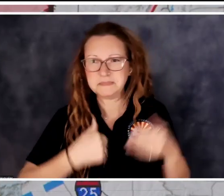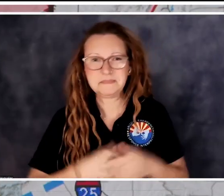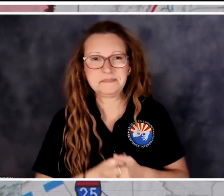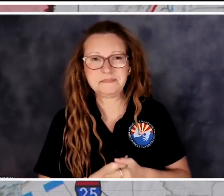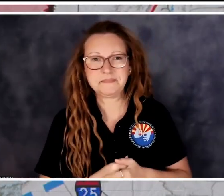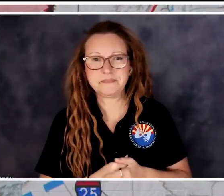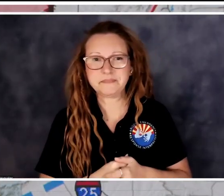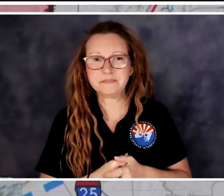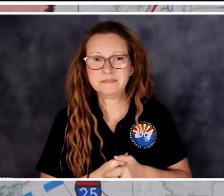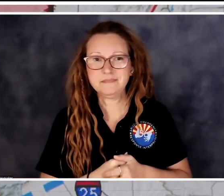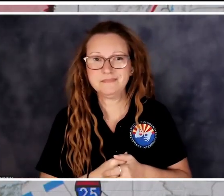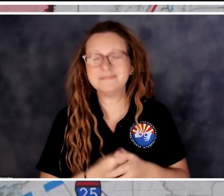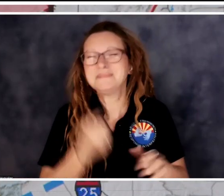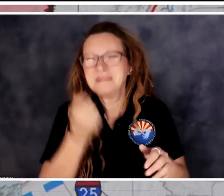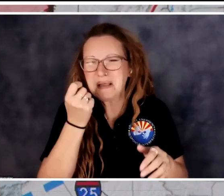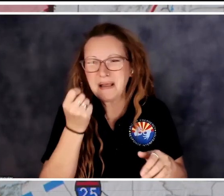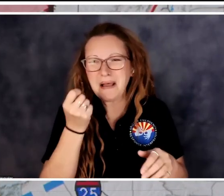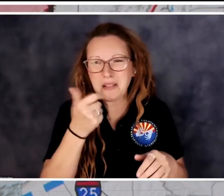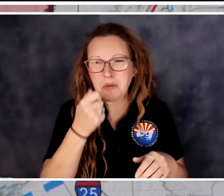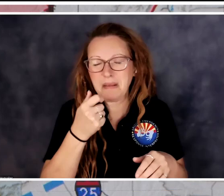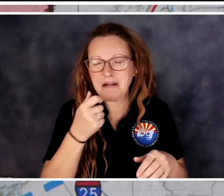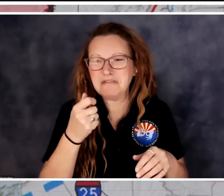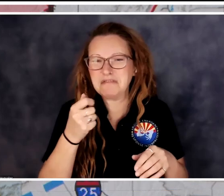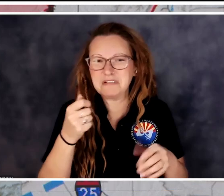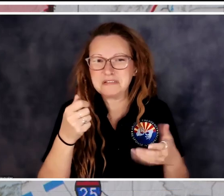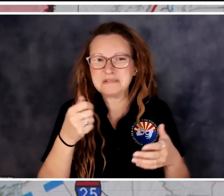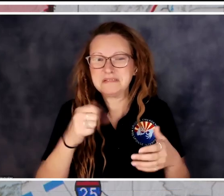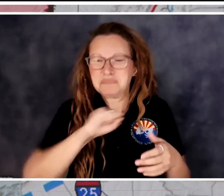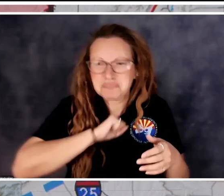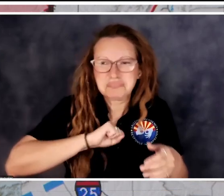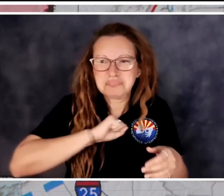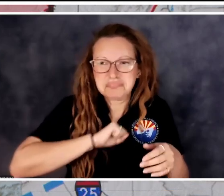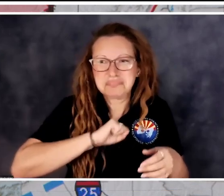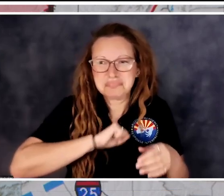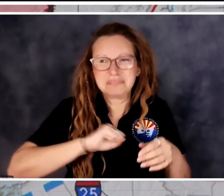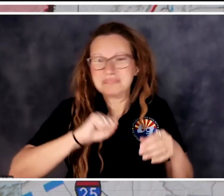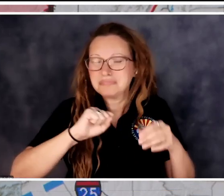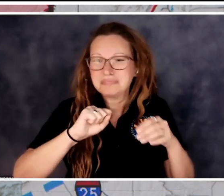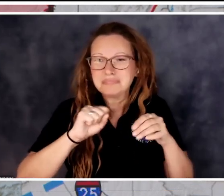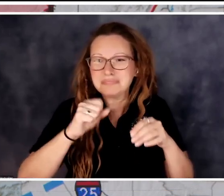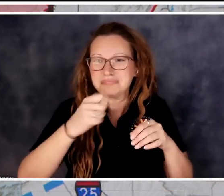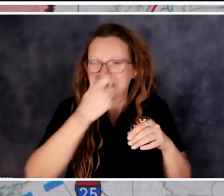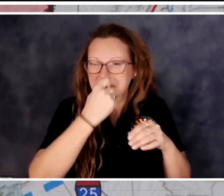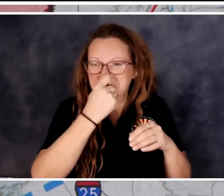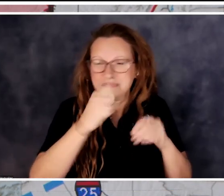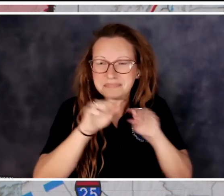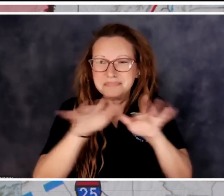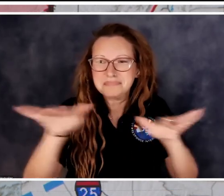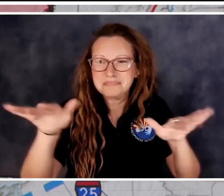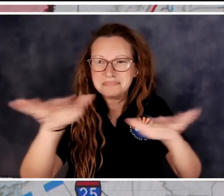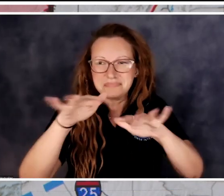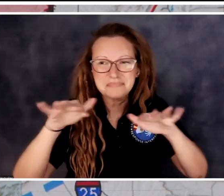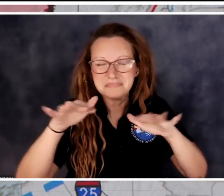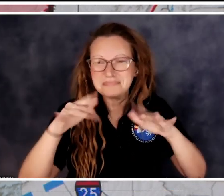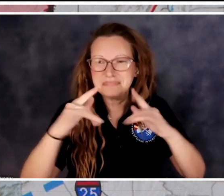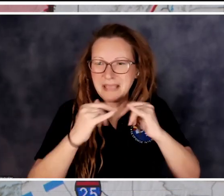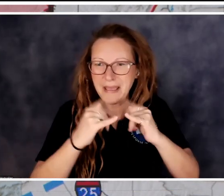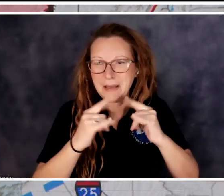We have a little bit of camp crud going around camp and I don't think that's my case,